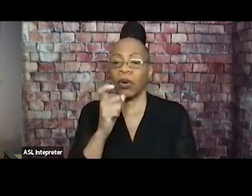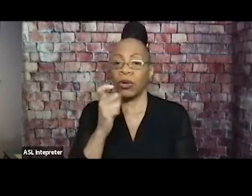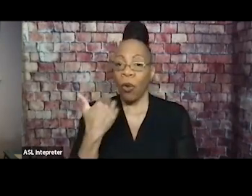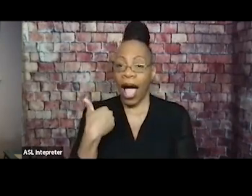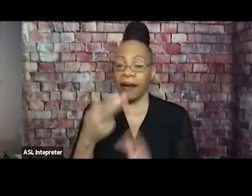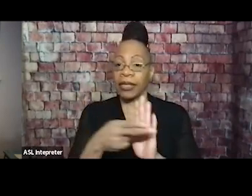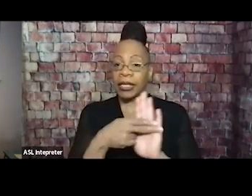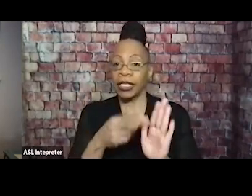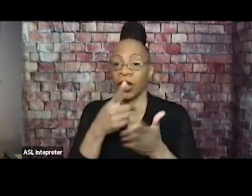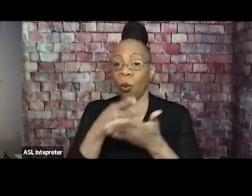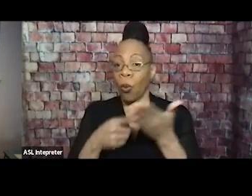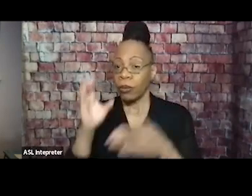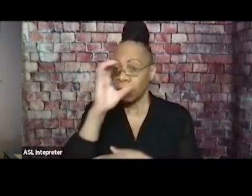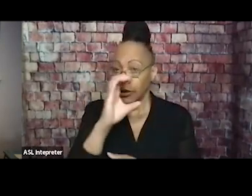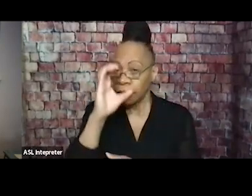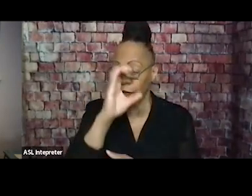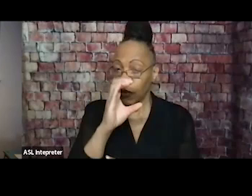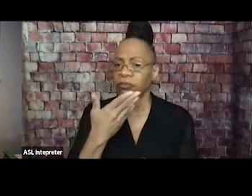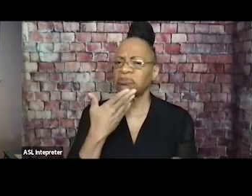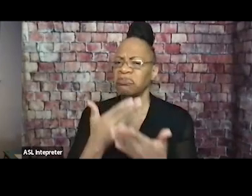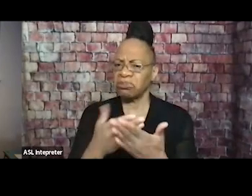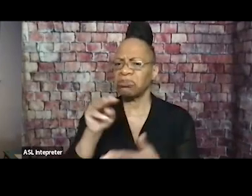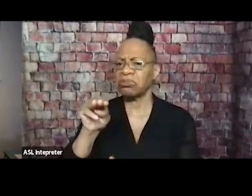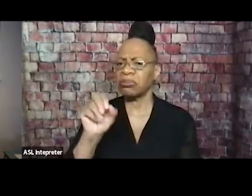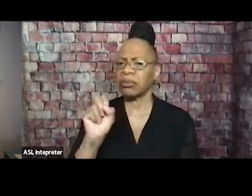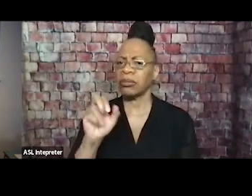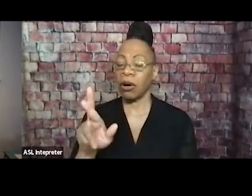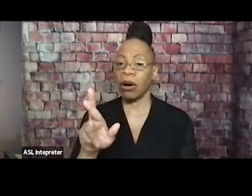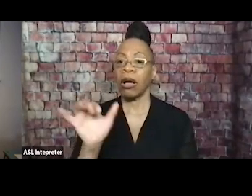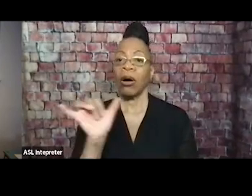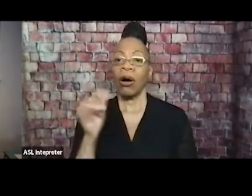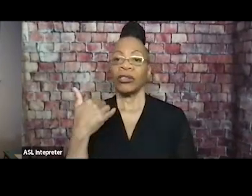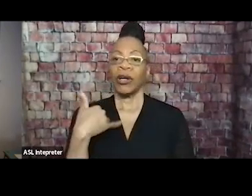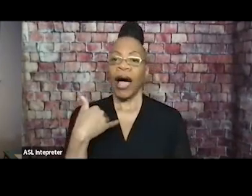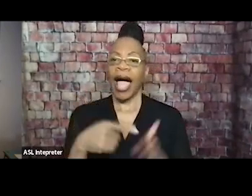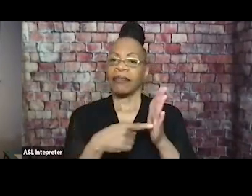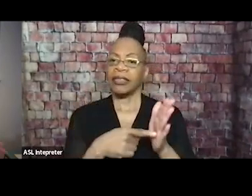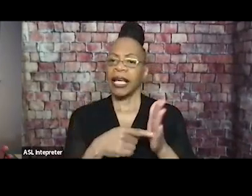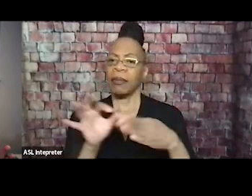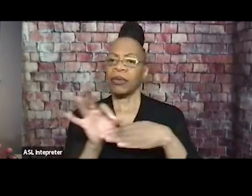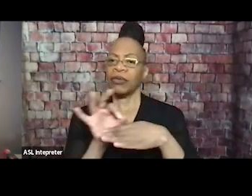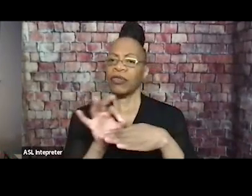in a good medical summary report. We also have sample functional descriptions because as we mentioned before,